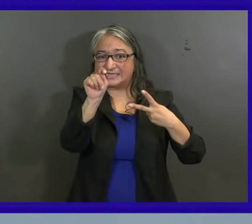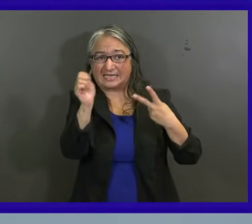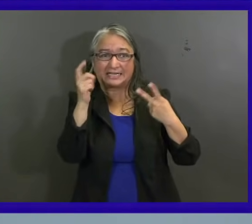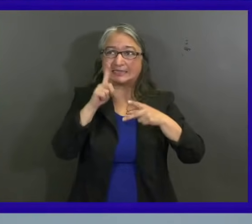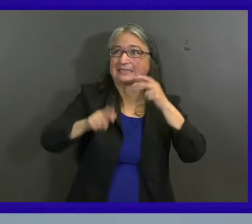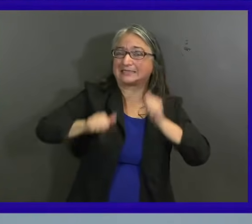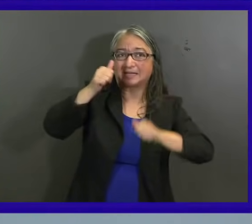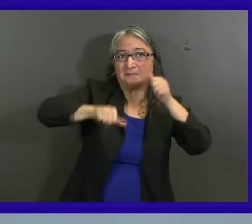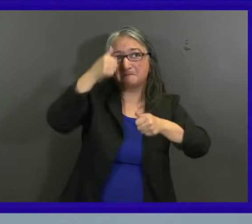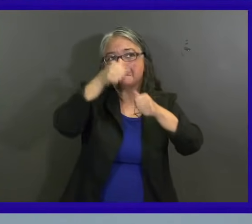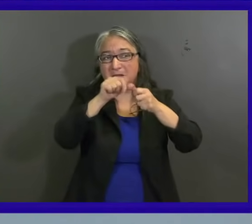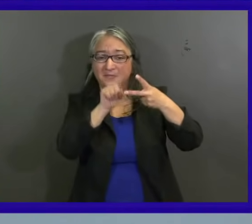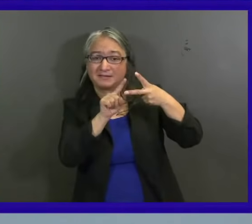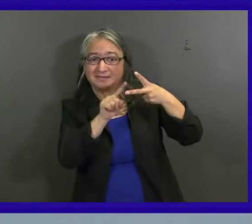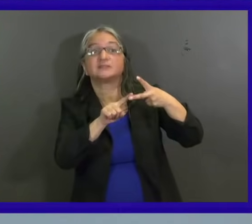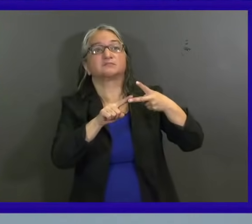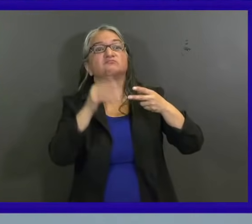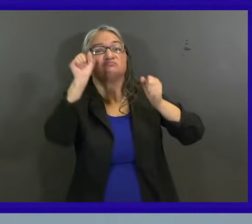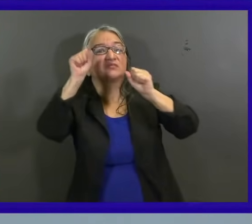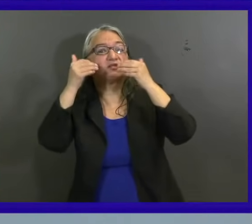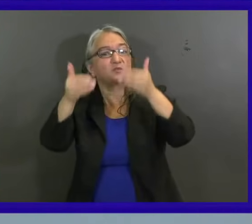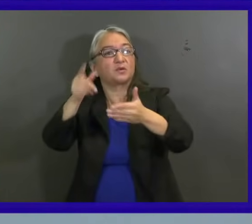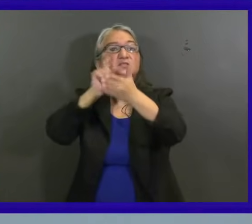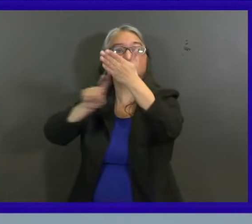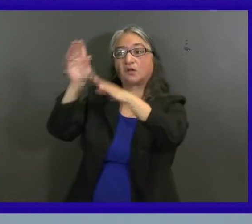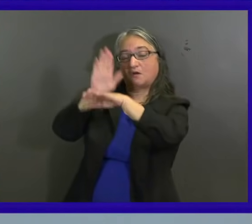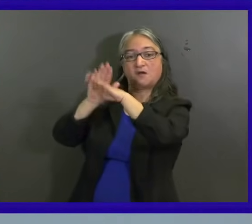so we encourage you to check that instead of guessing when it may be time for your booster